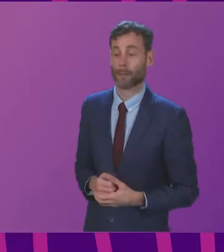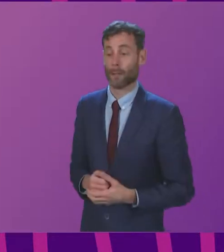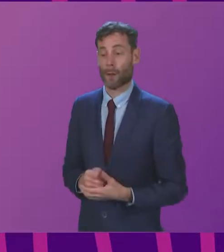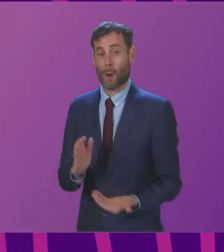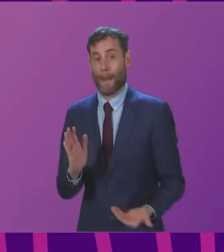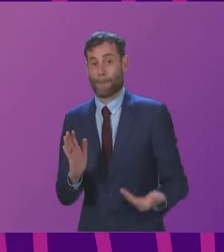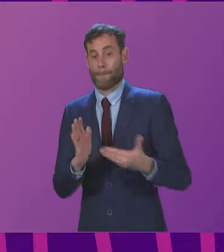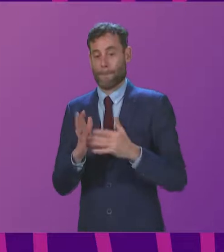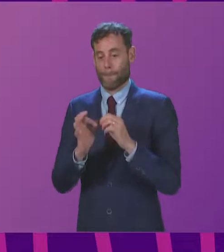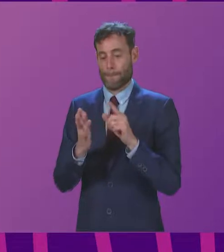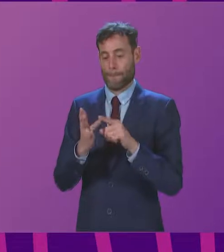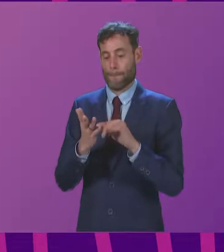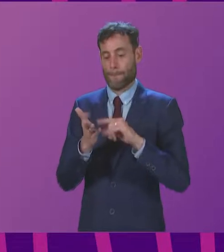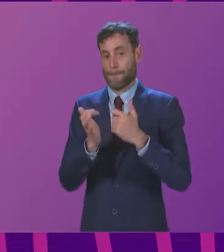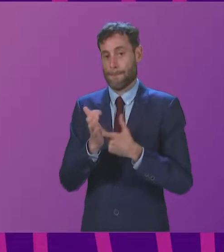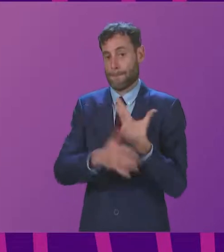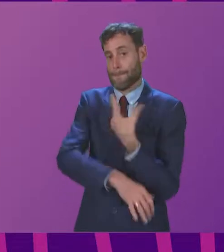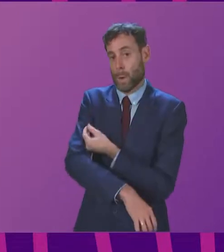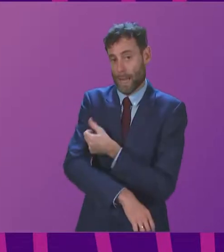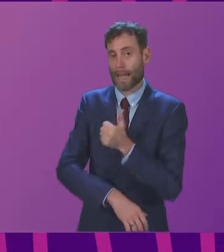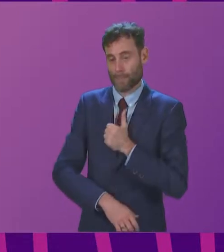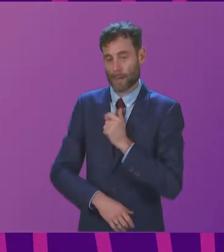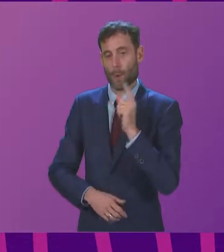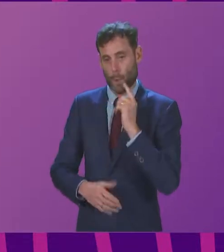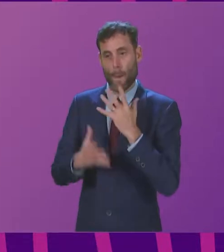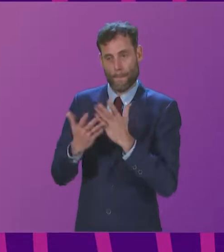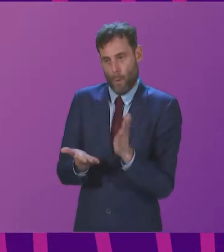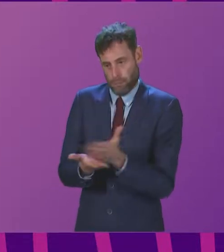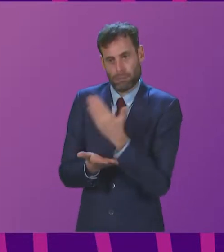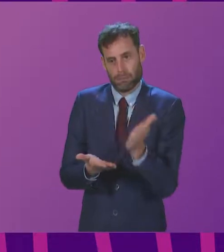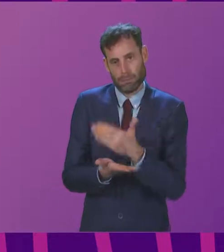will continue to gather pace and more people in the younger age groups will receive their primary